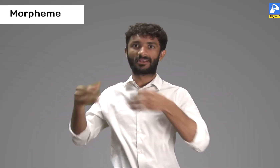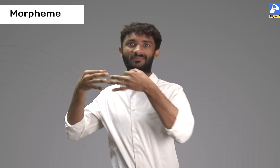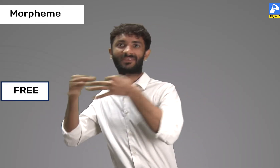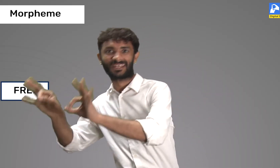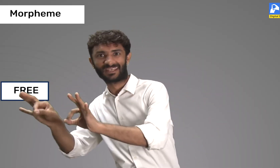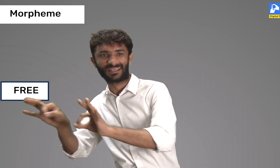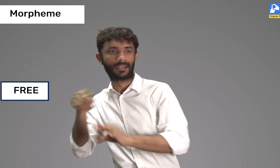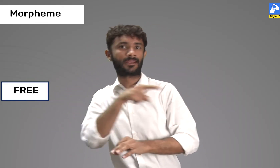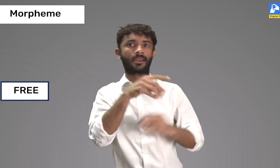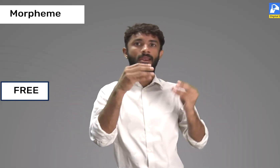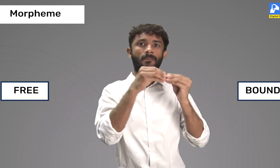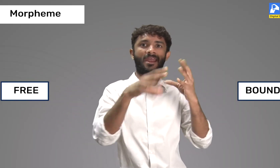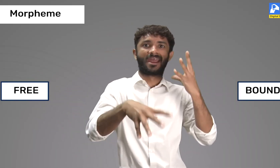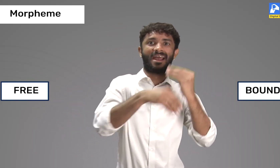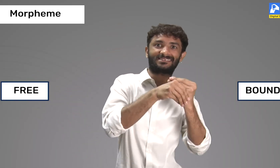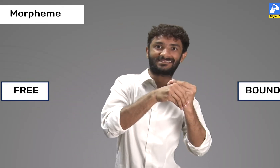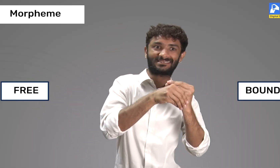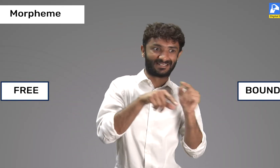Free and Bound morphemes.